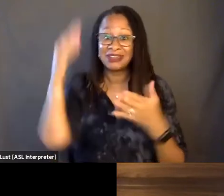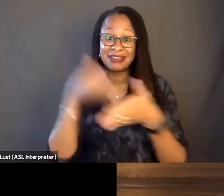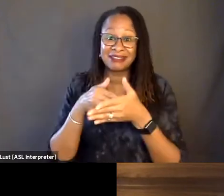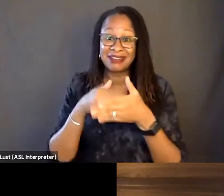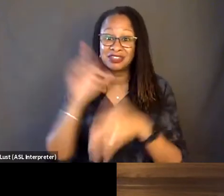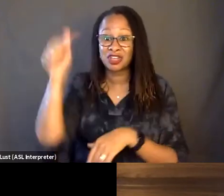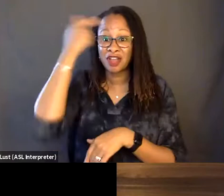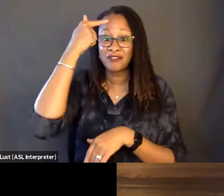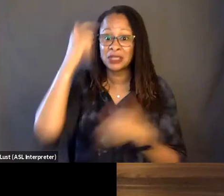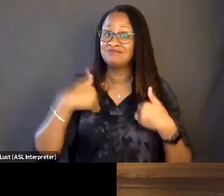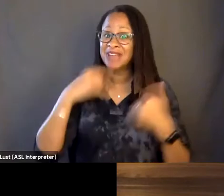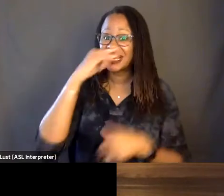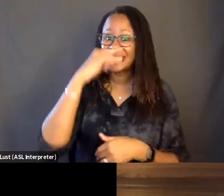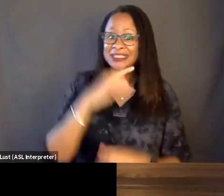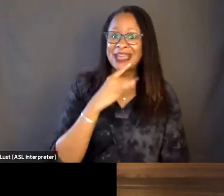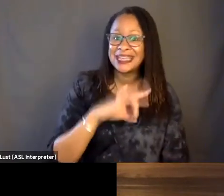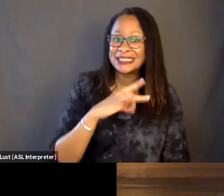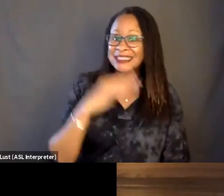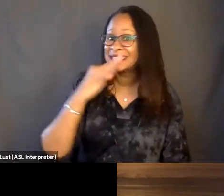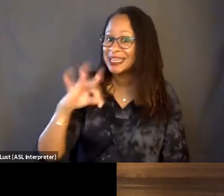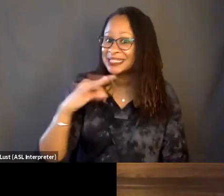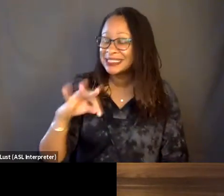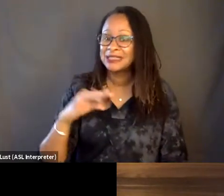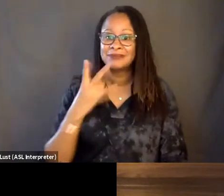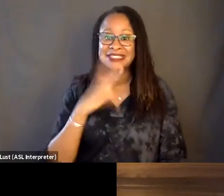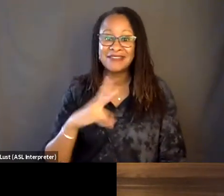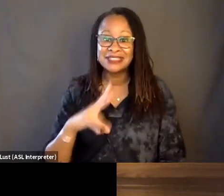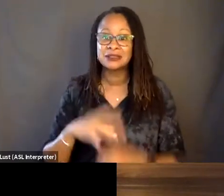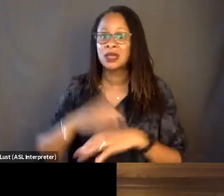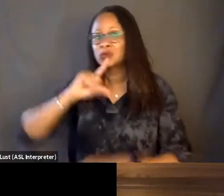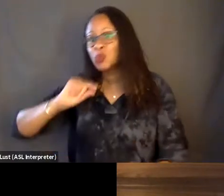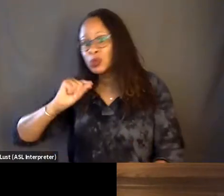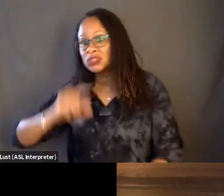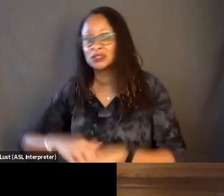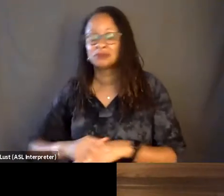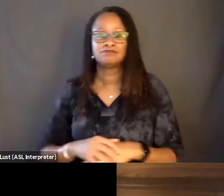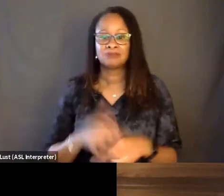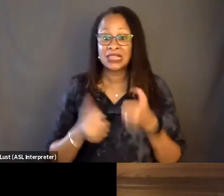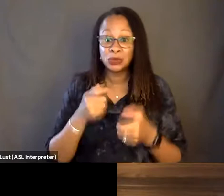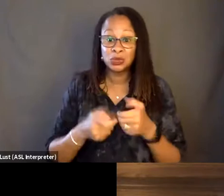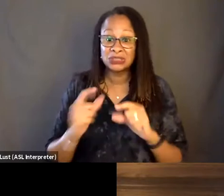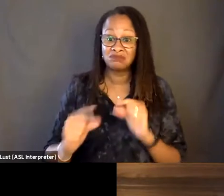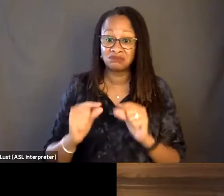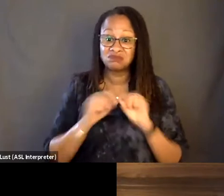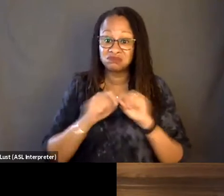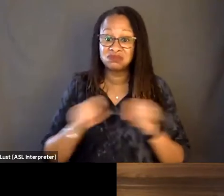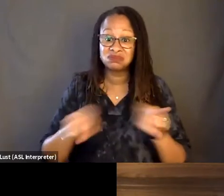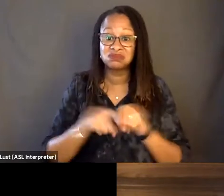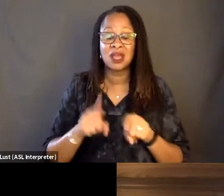young kids, 18-year-olds, 19-year-olds, 17-year-olds, 20-year-olds. And yet, the world is willing to look